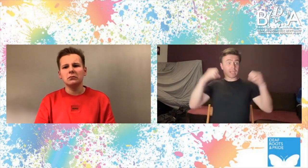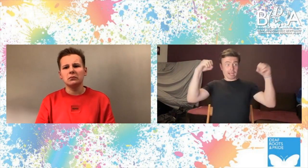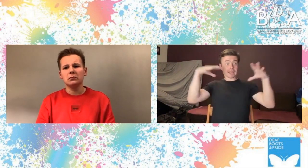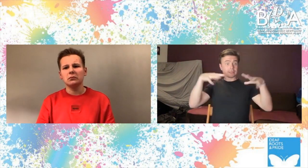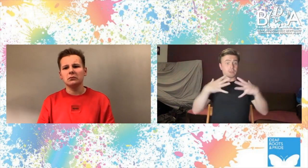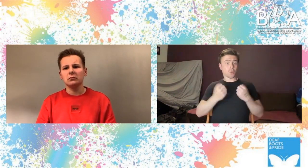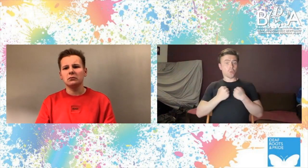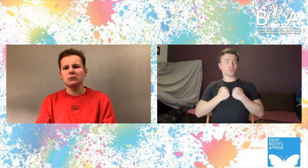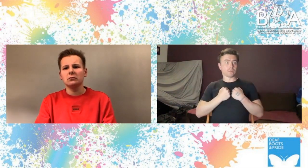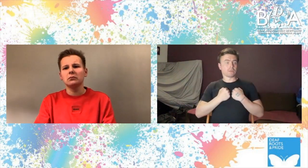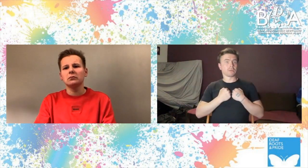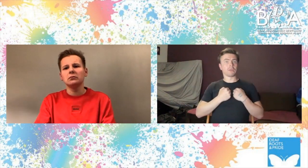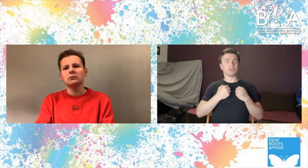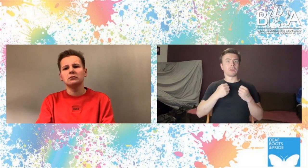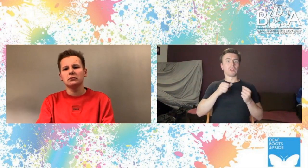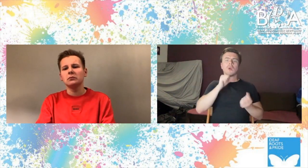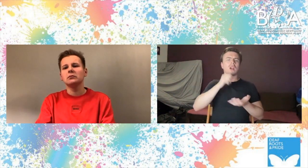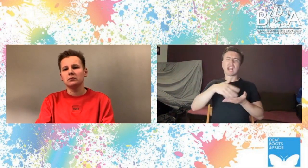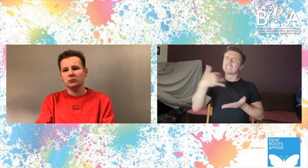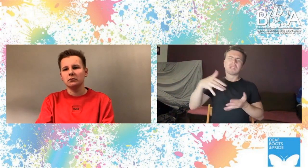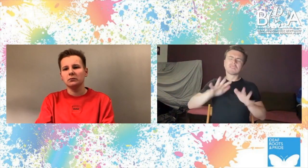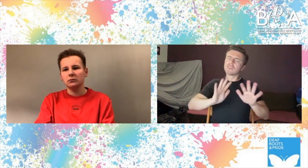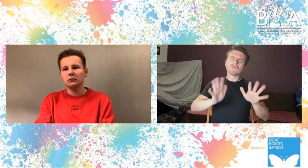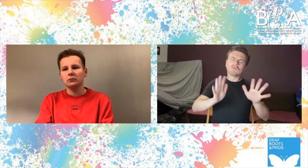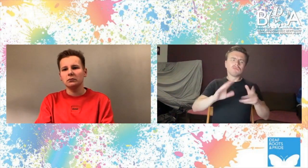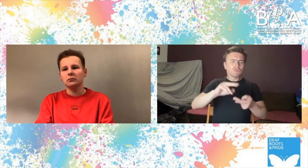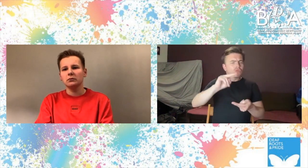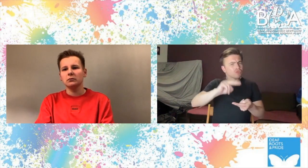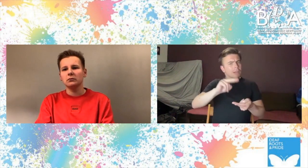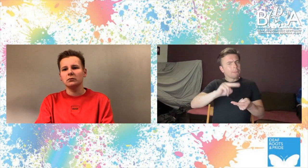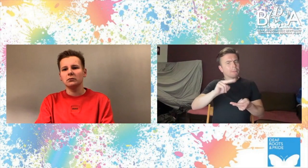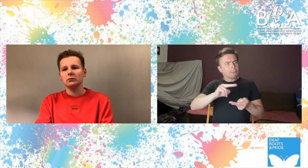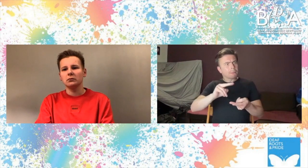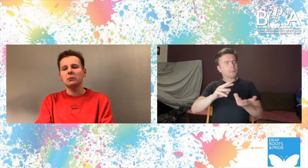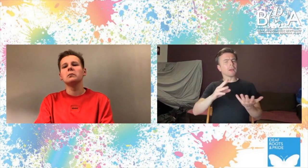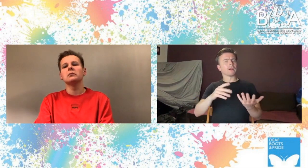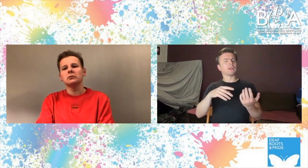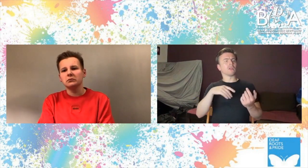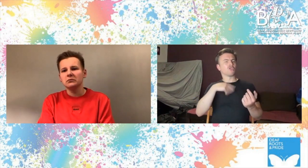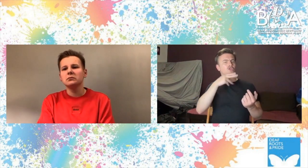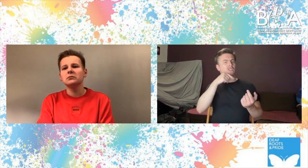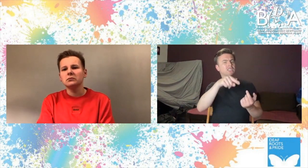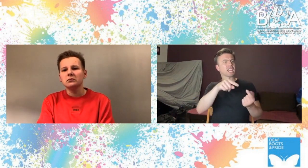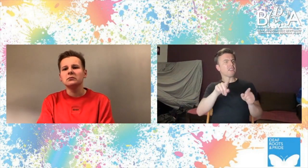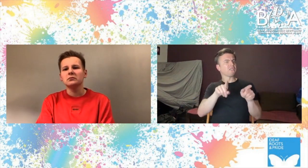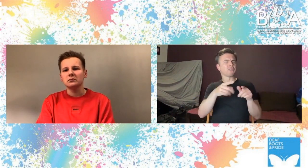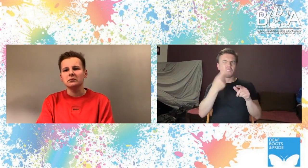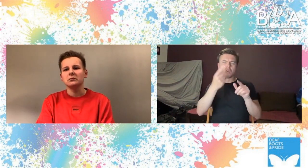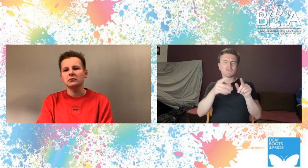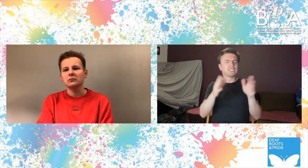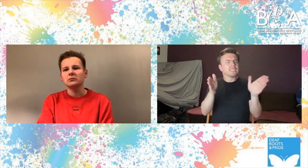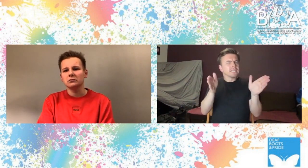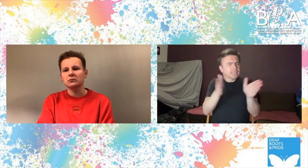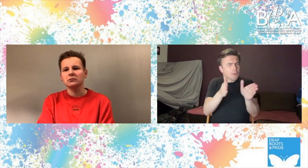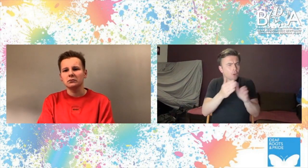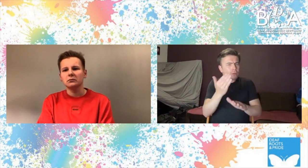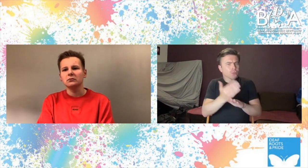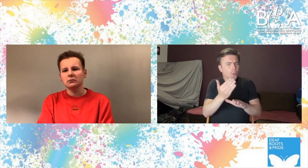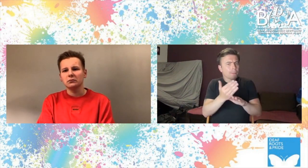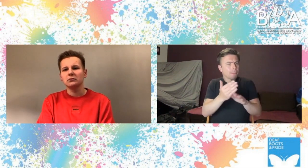I do have my own lights. They are not expensive ones though; they are fairly reasonable, and I just have a small set up that are operational.